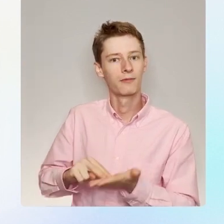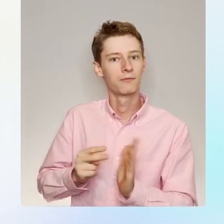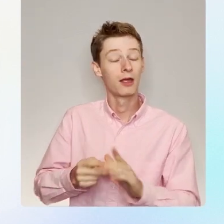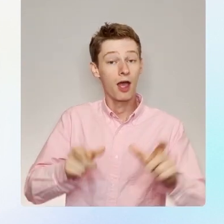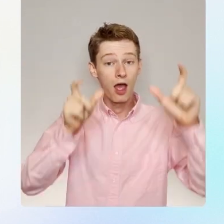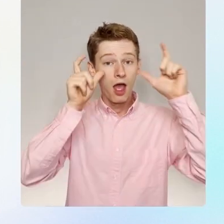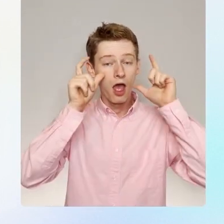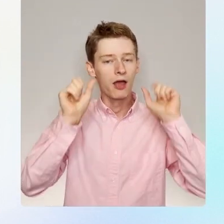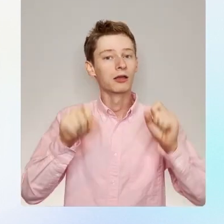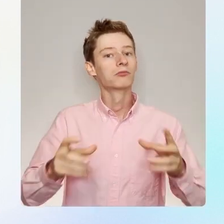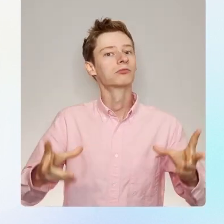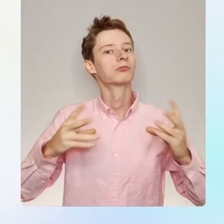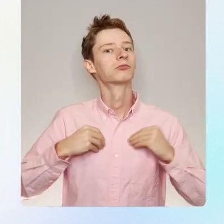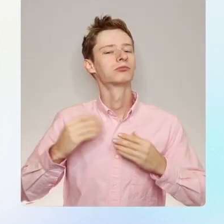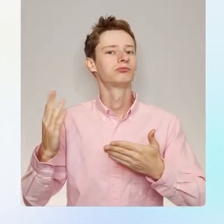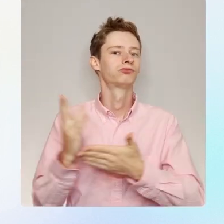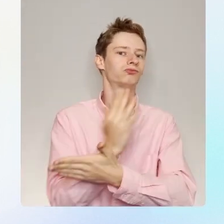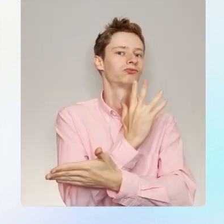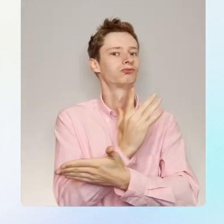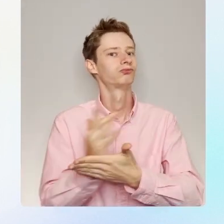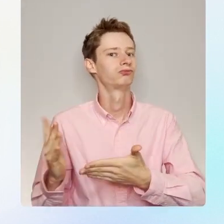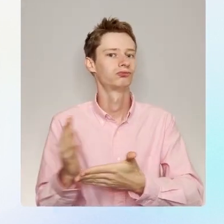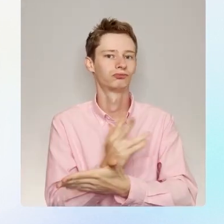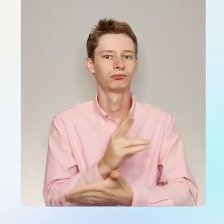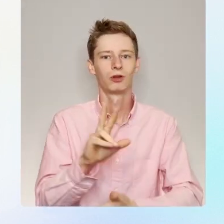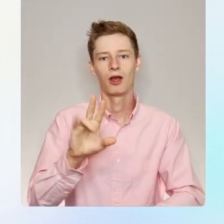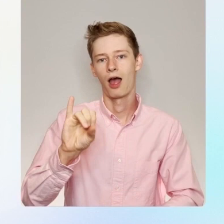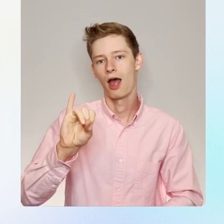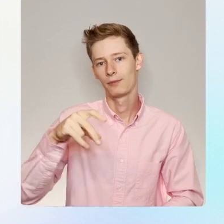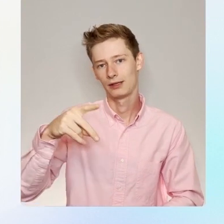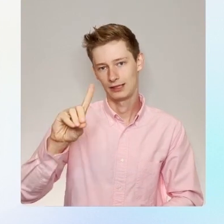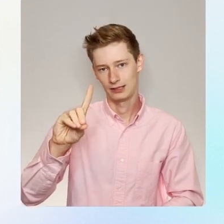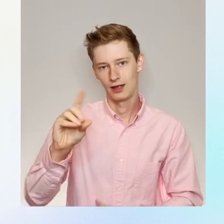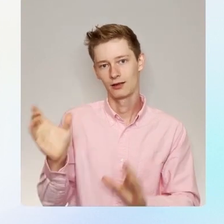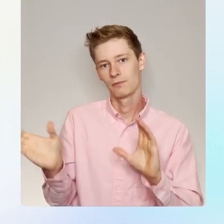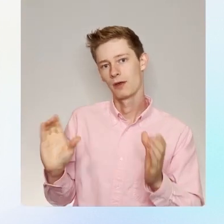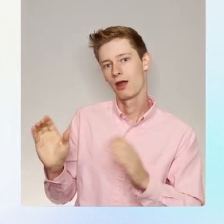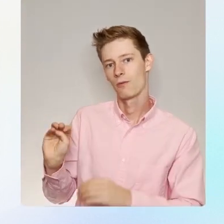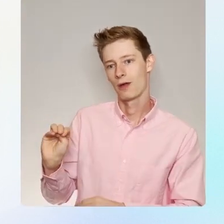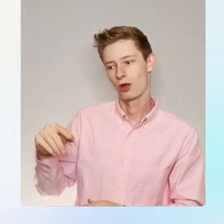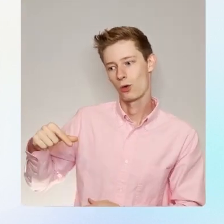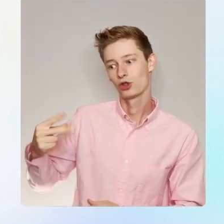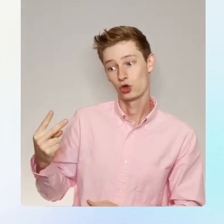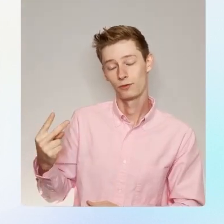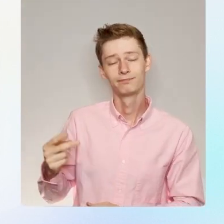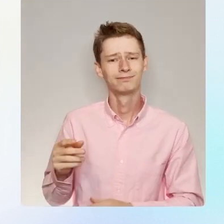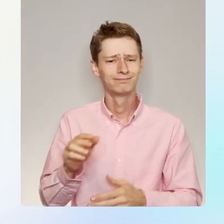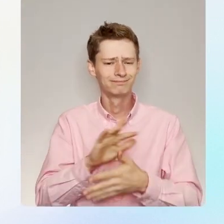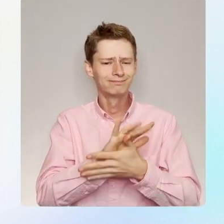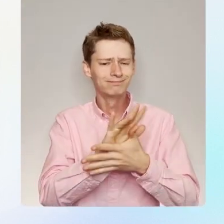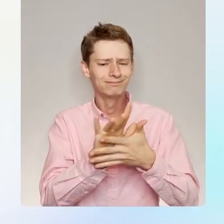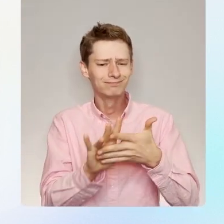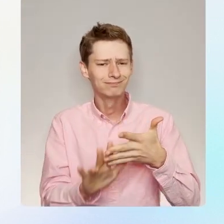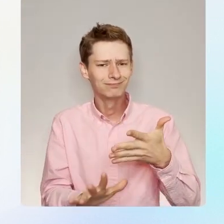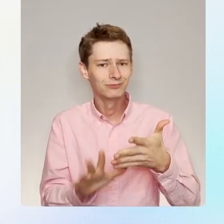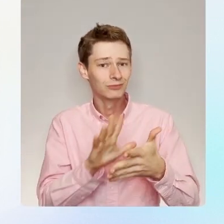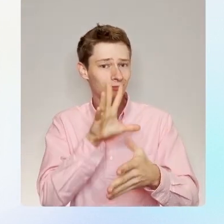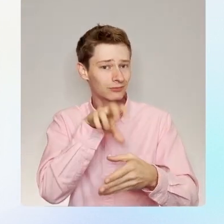a wider range of IPDs than Meta Quest 2. All of these features together unlock opportunities